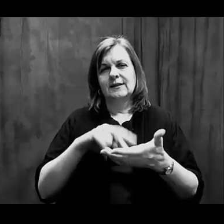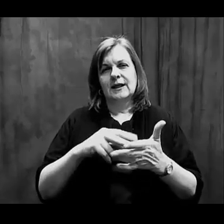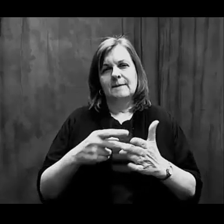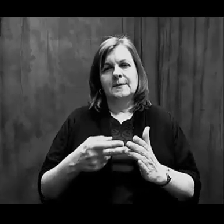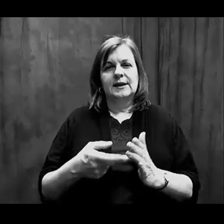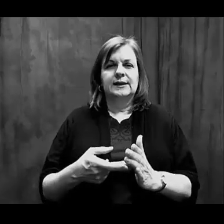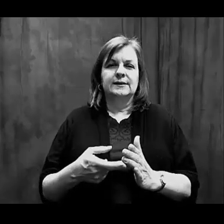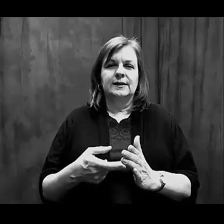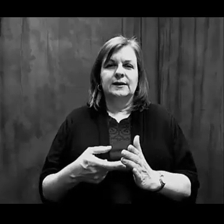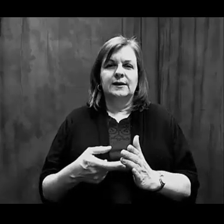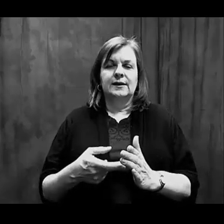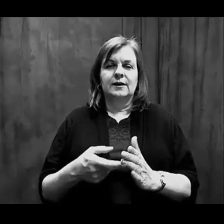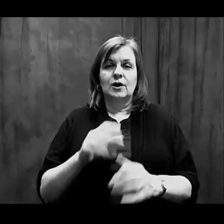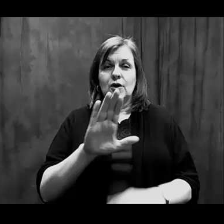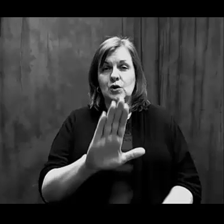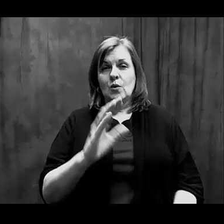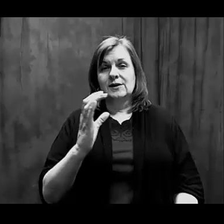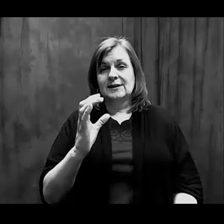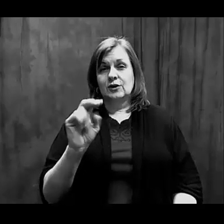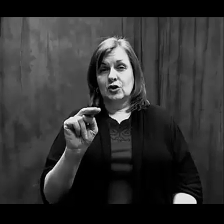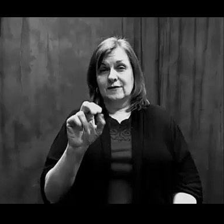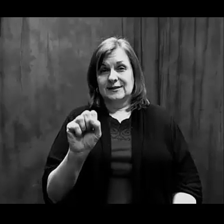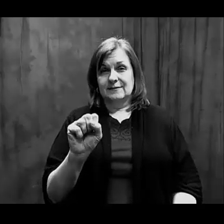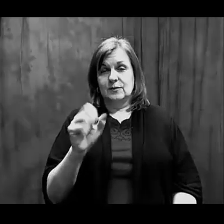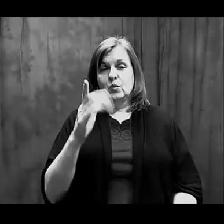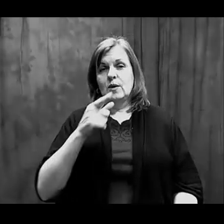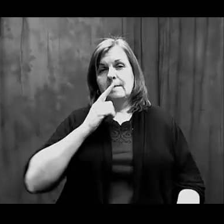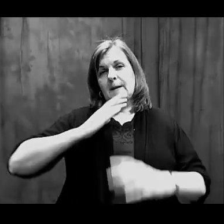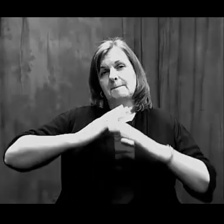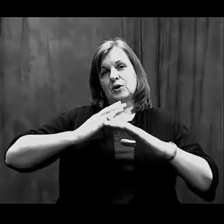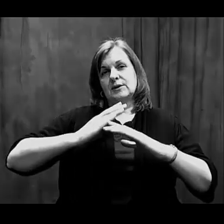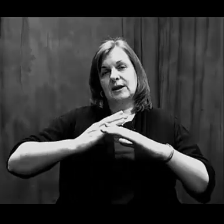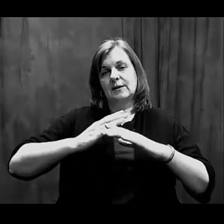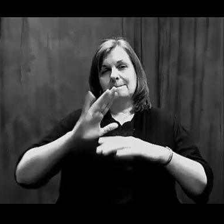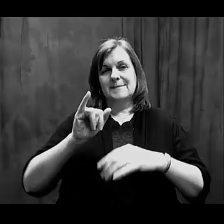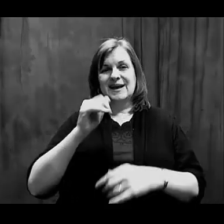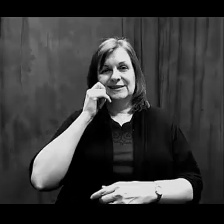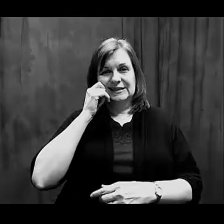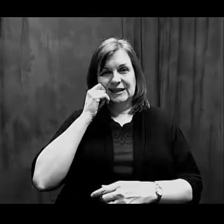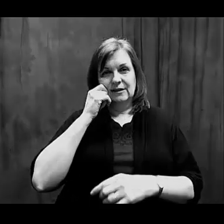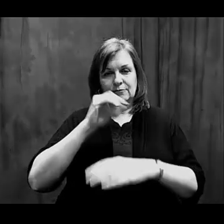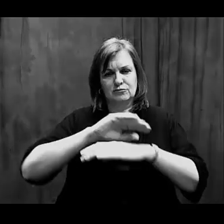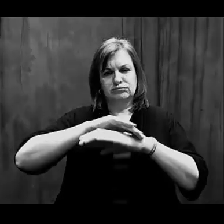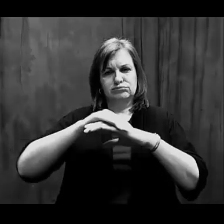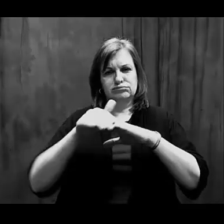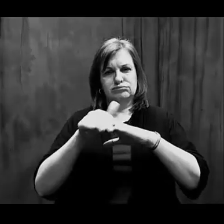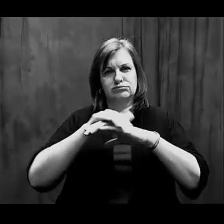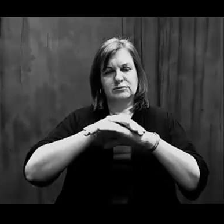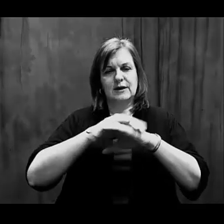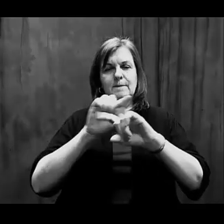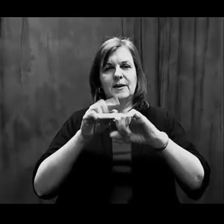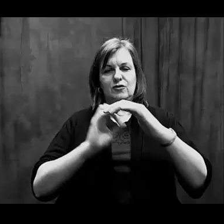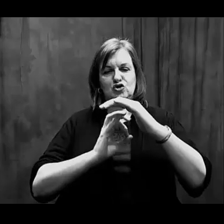of course this means that your central nervous system is going to be protected by skin